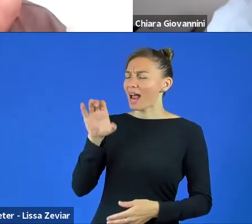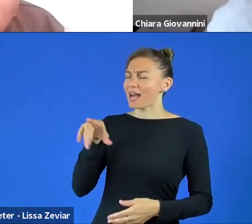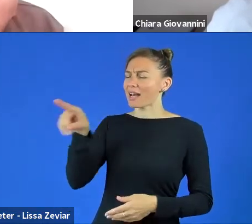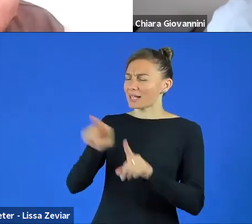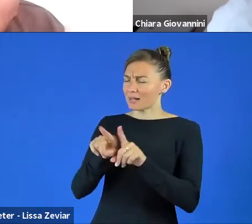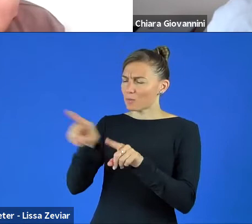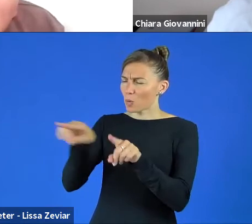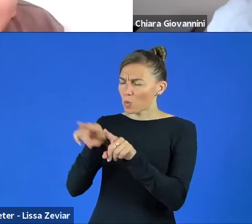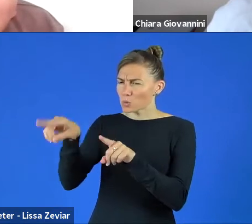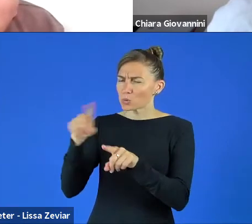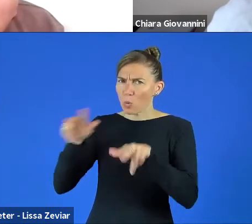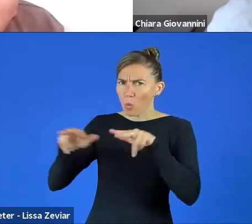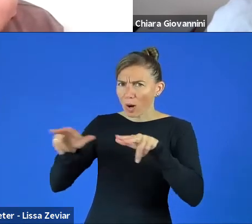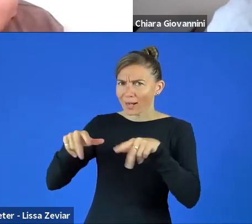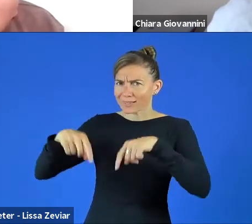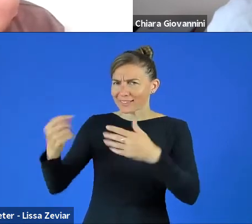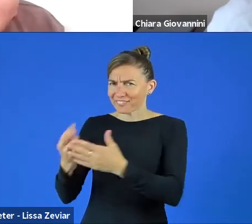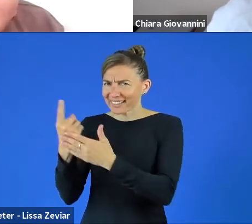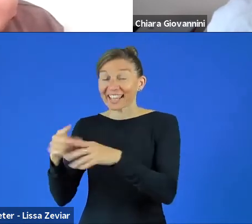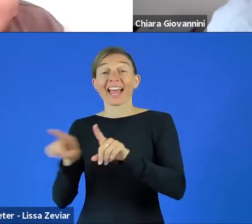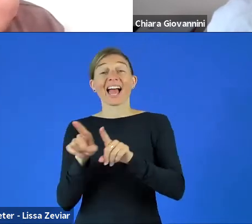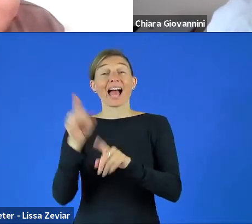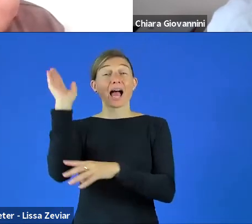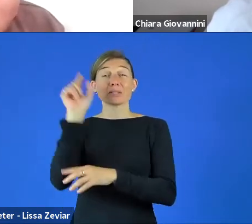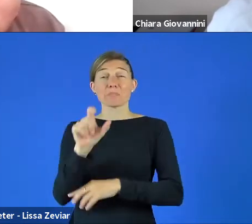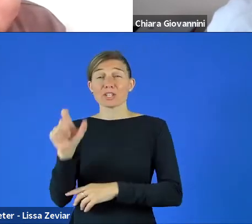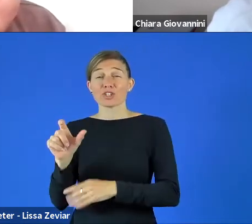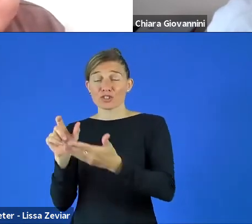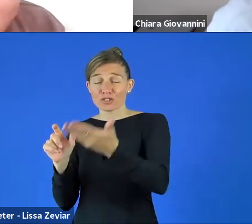I thank also our speakers who I will introduce shortly.